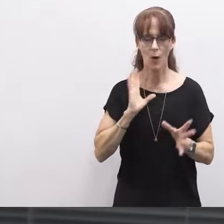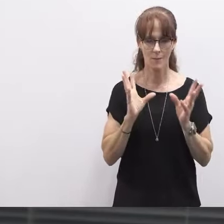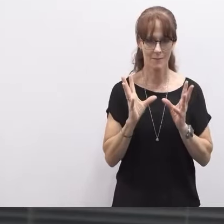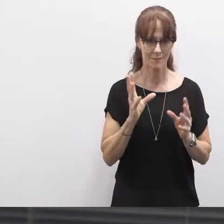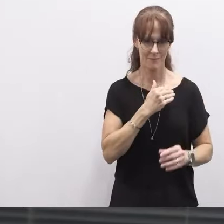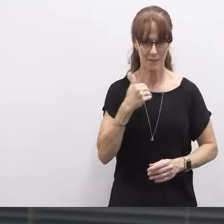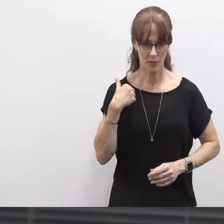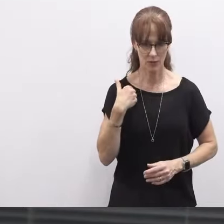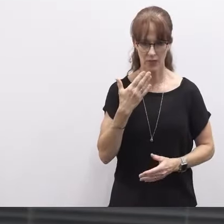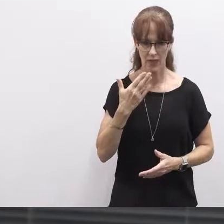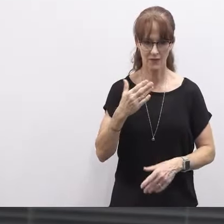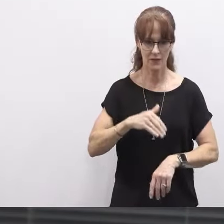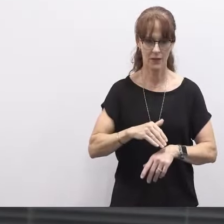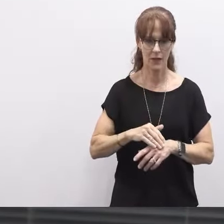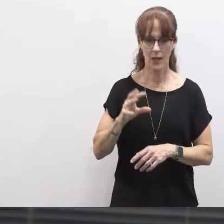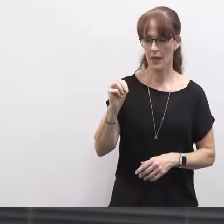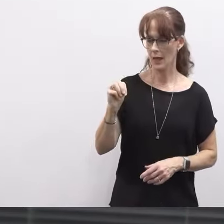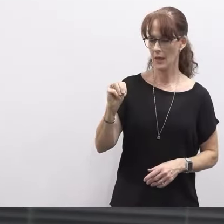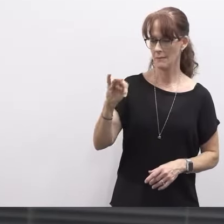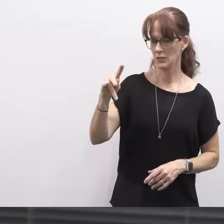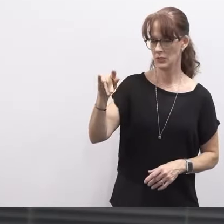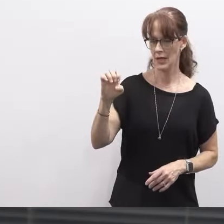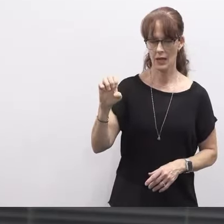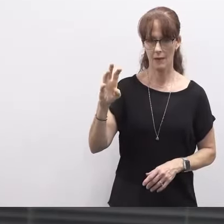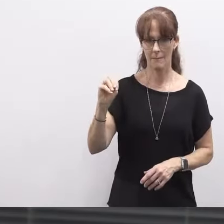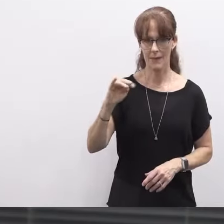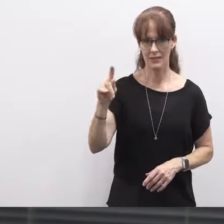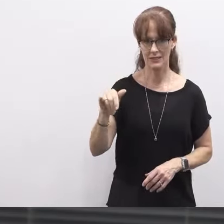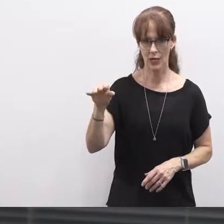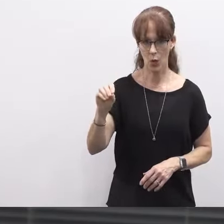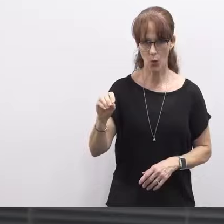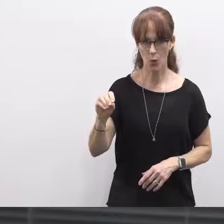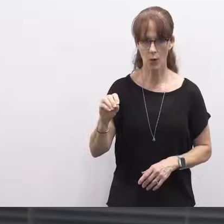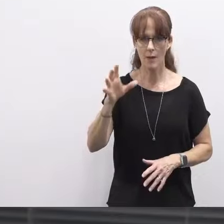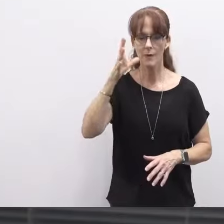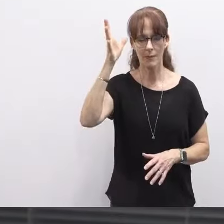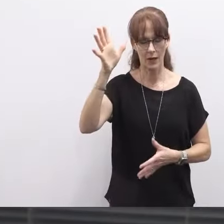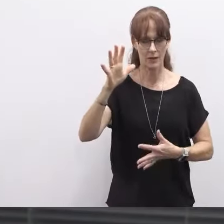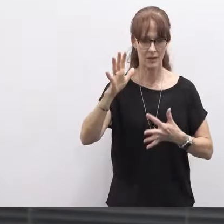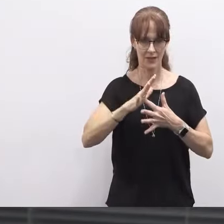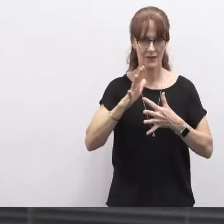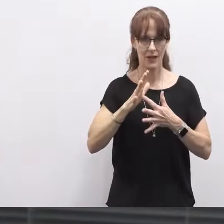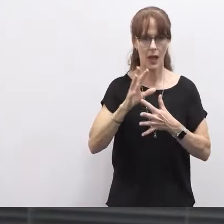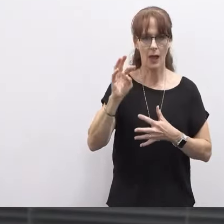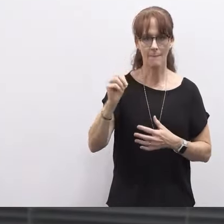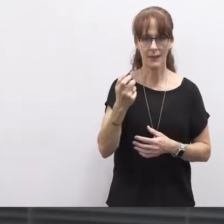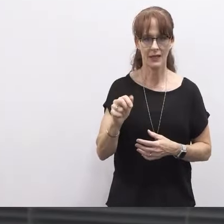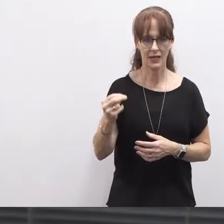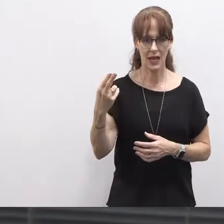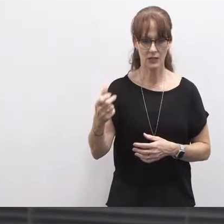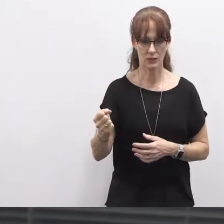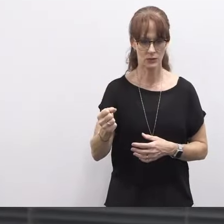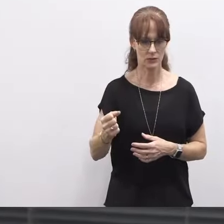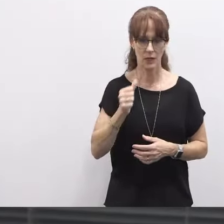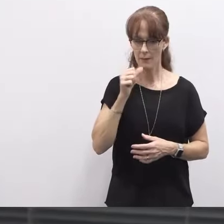My name is Michelle Mazzeo, and I'm a parent of a 11th grader at Millikaan High School. I am not an anti-vaxxer,